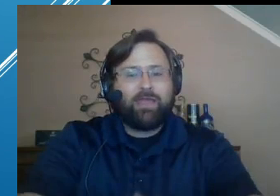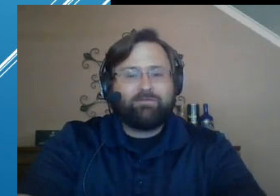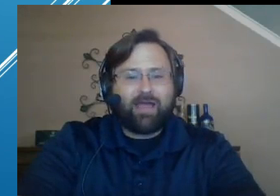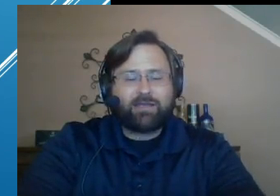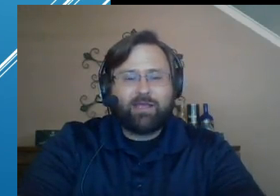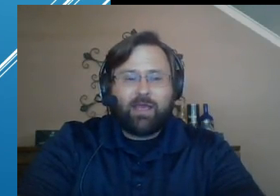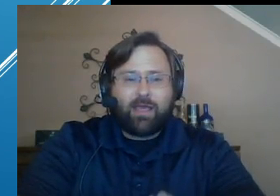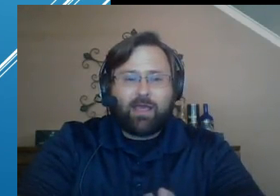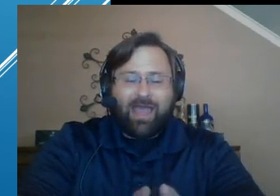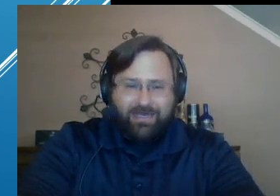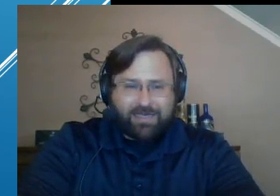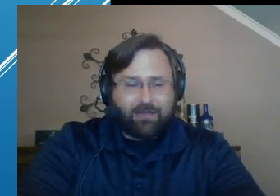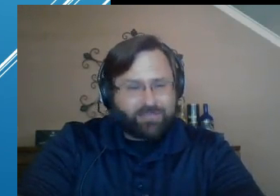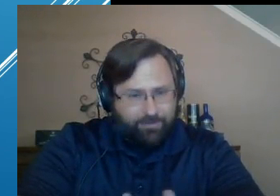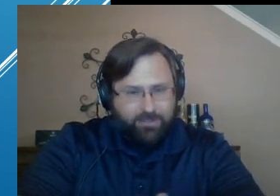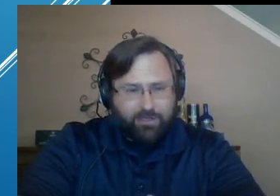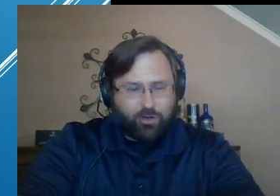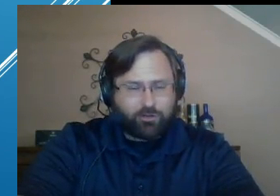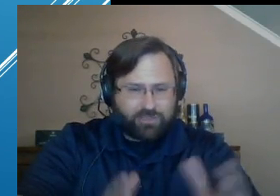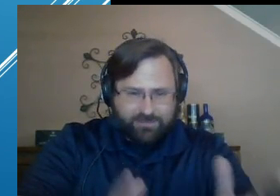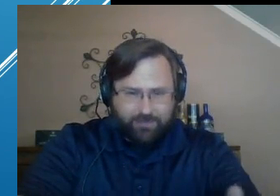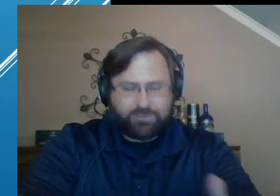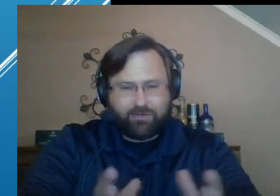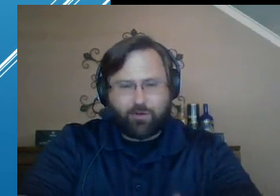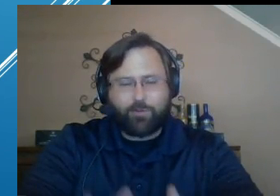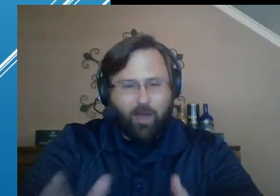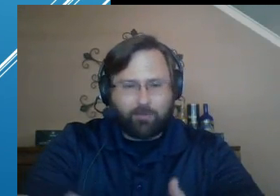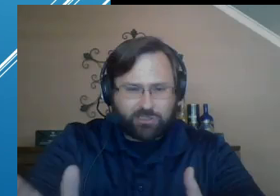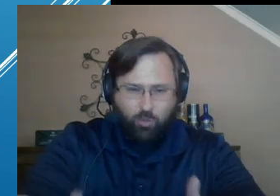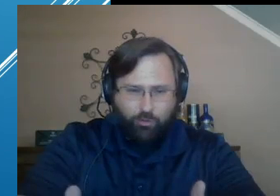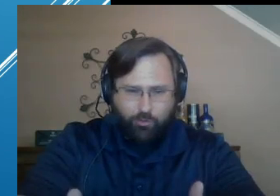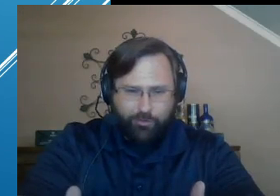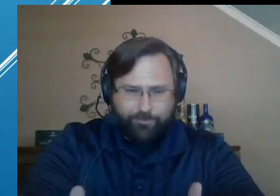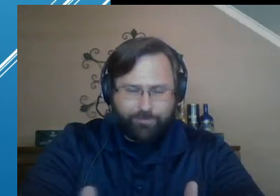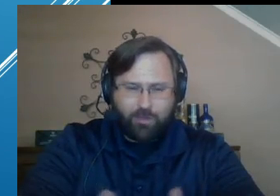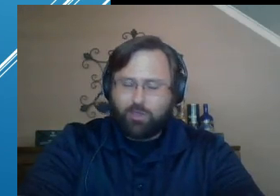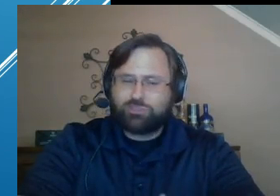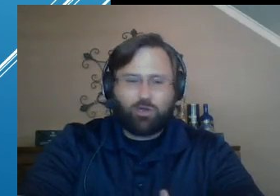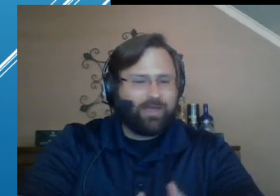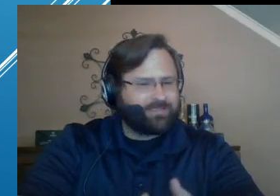in fact ASL typically occurs in a subject verb object word order so it's